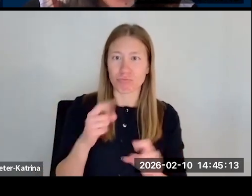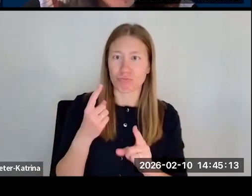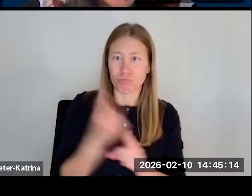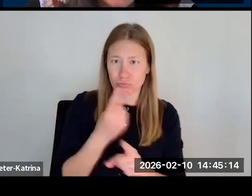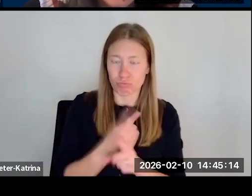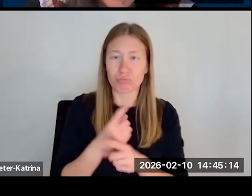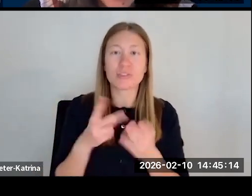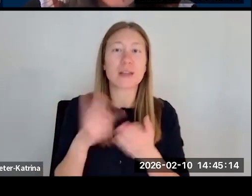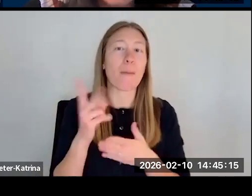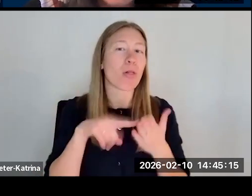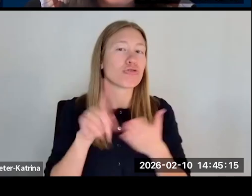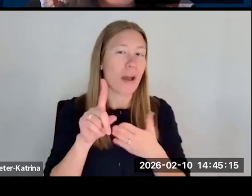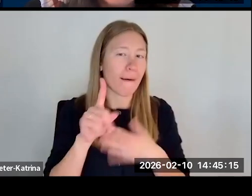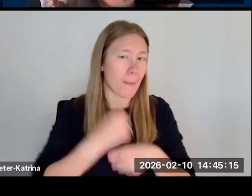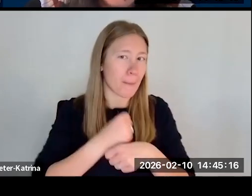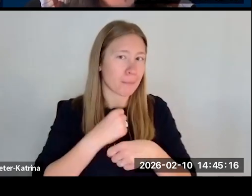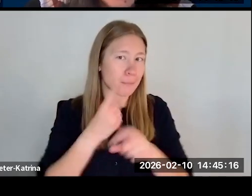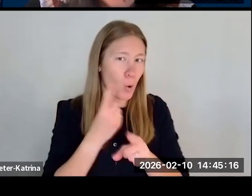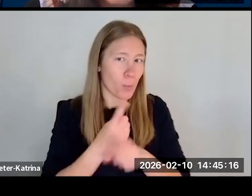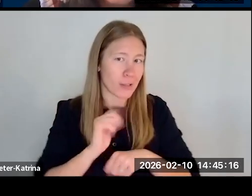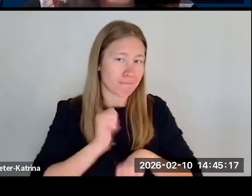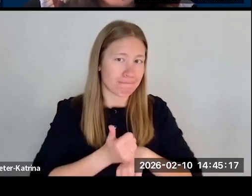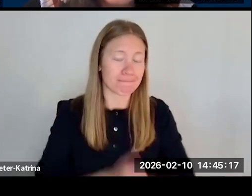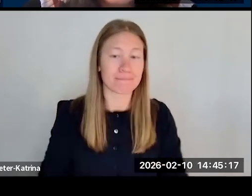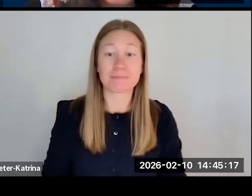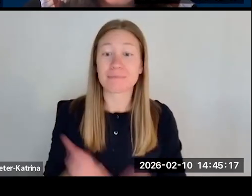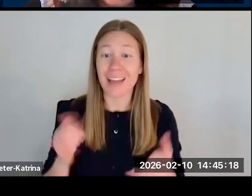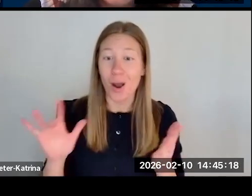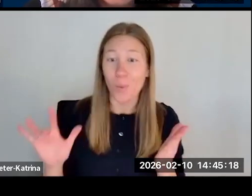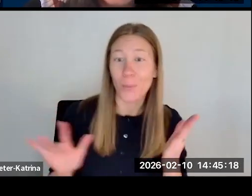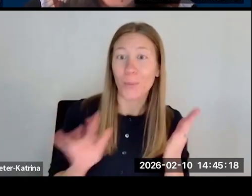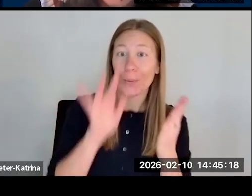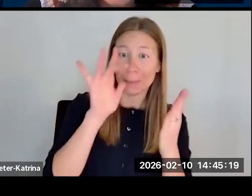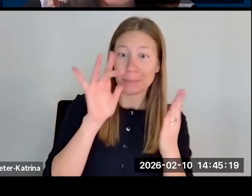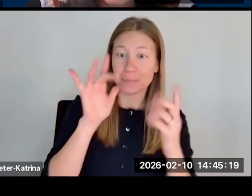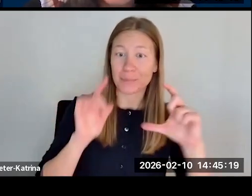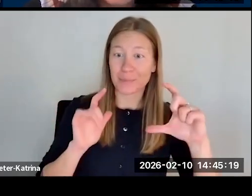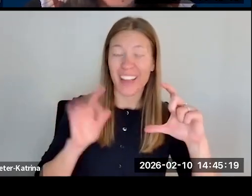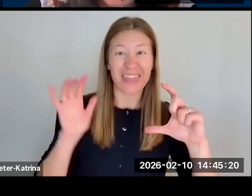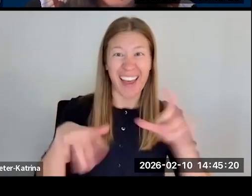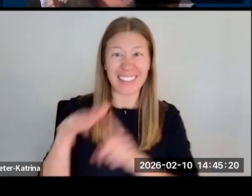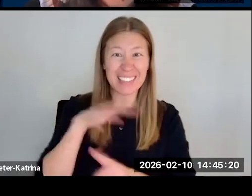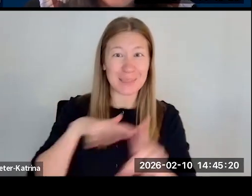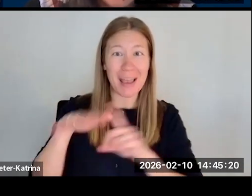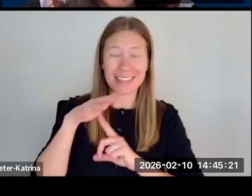because when I highlight a list item, the space itself is attached to the line.